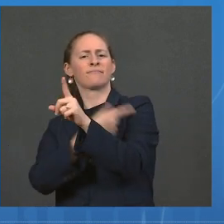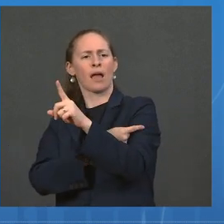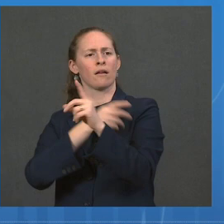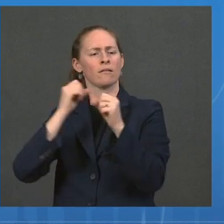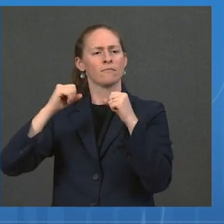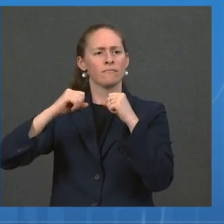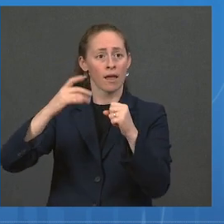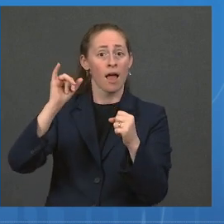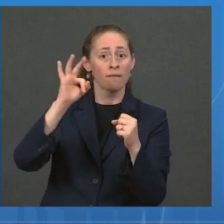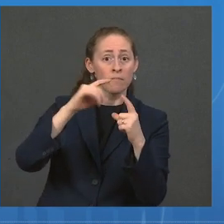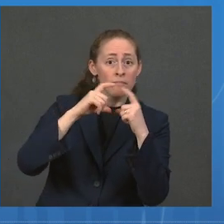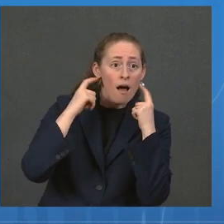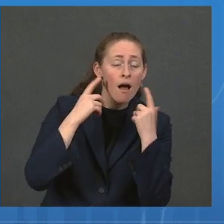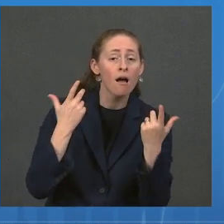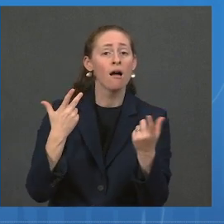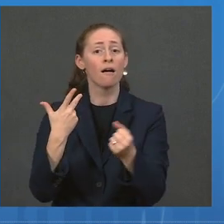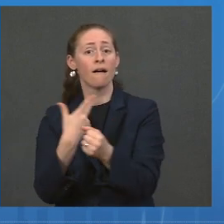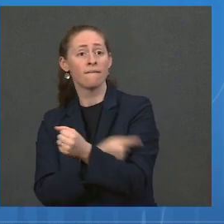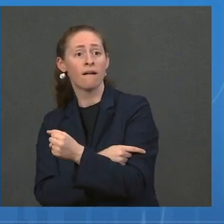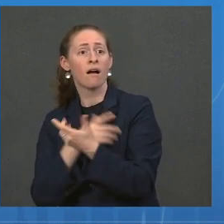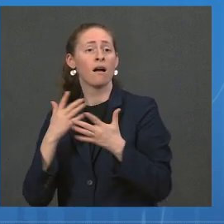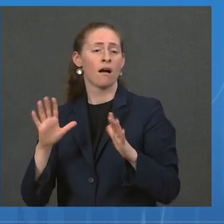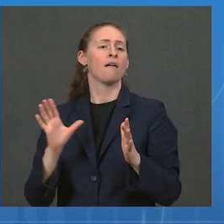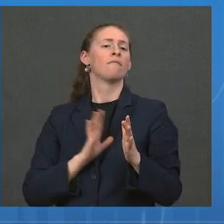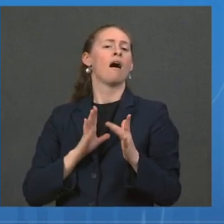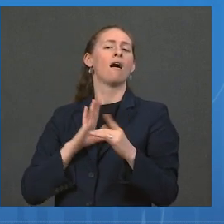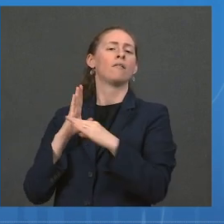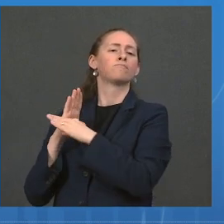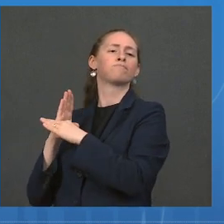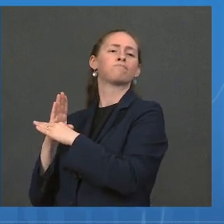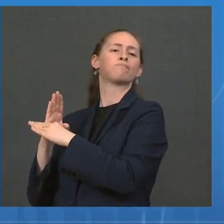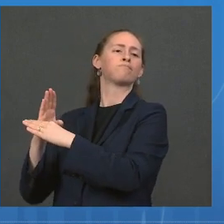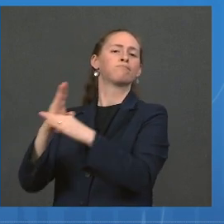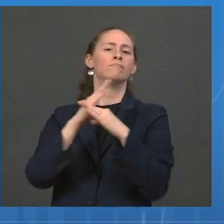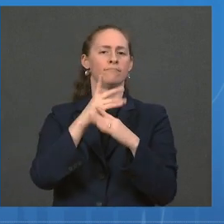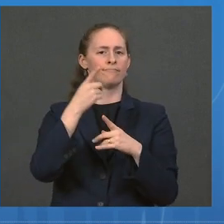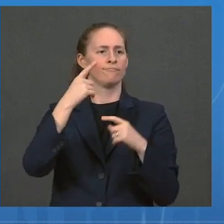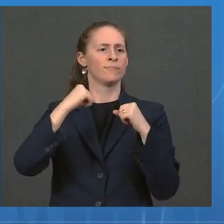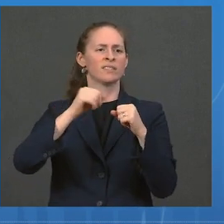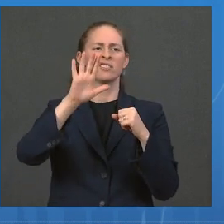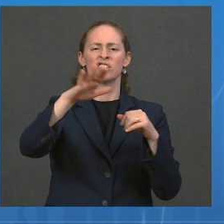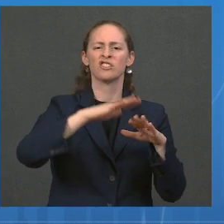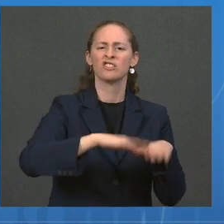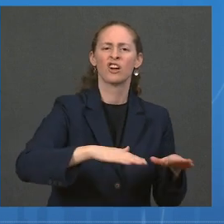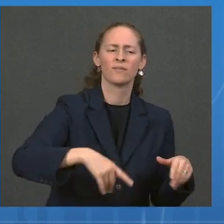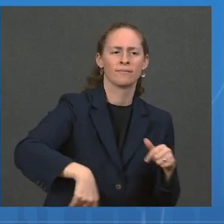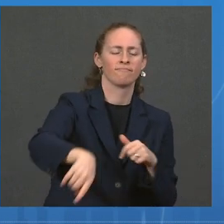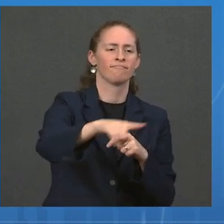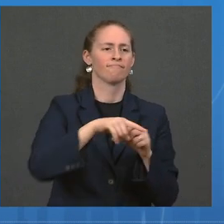we serve as a shield between our children and the virus. And we remind parents of young kids that we care